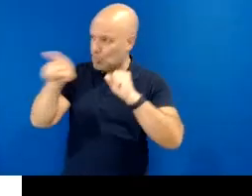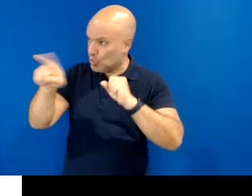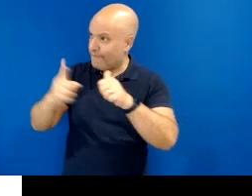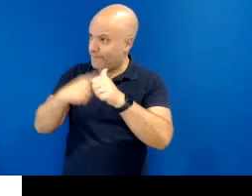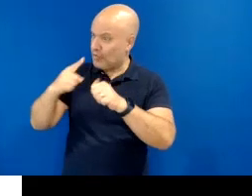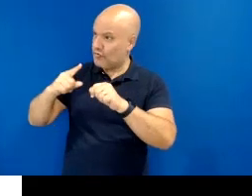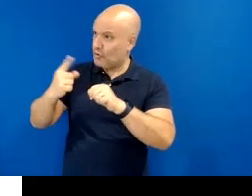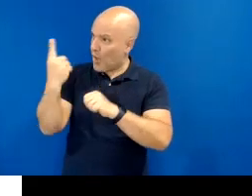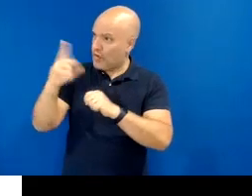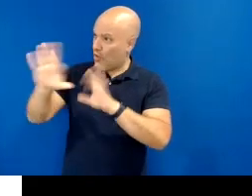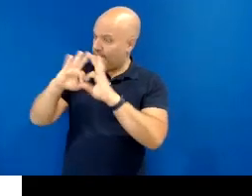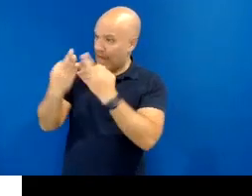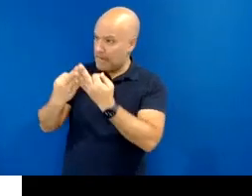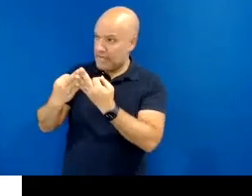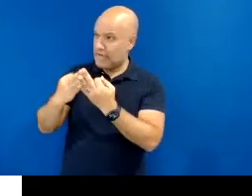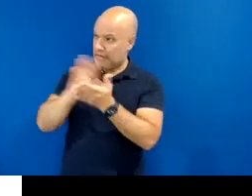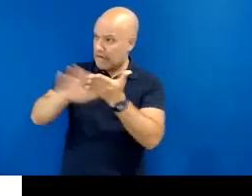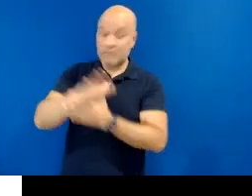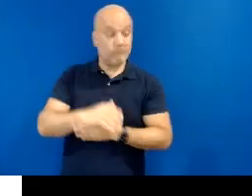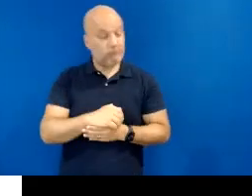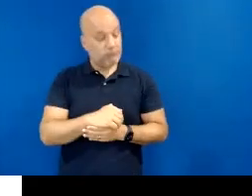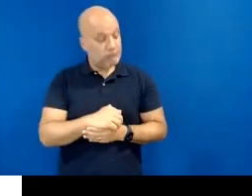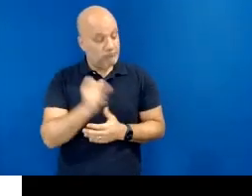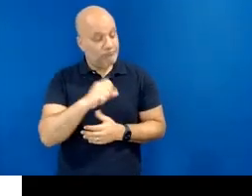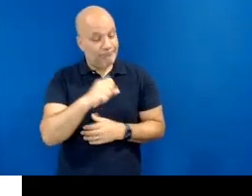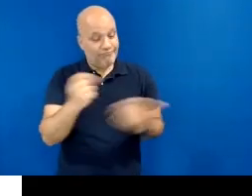and I thought back on it. You know, since I got involved in teaching in a community college